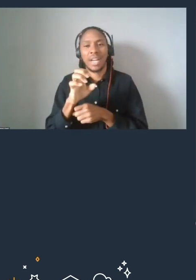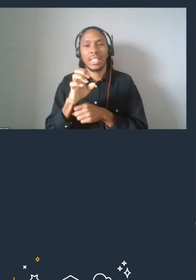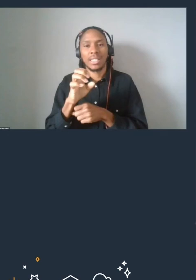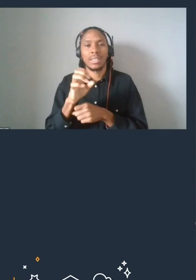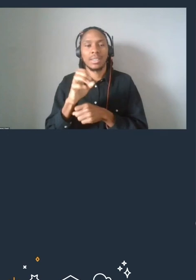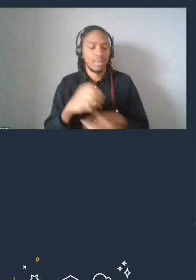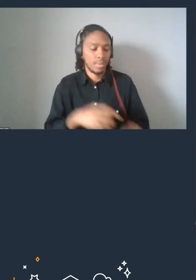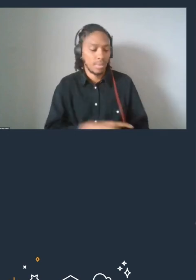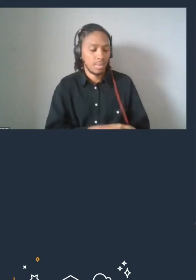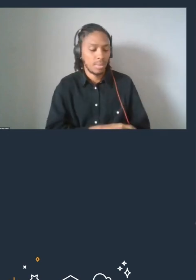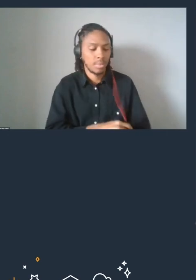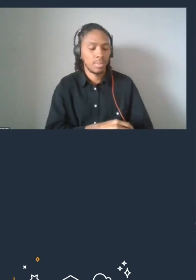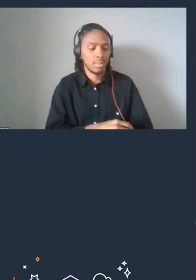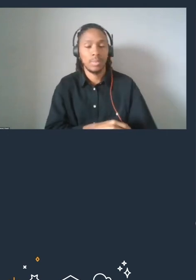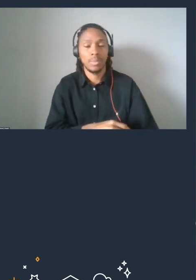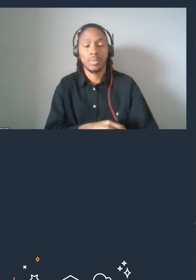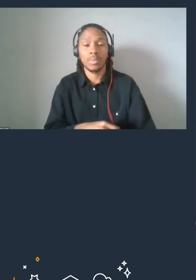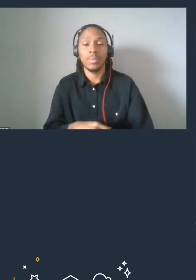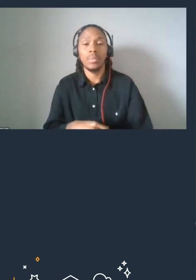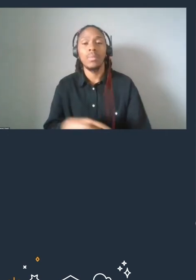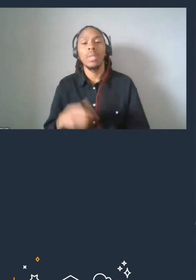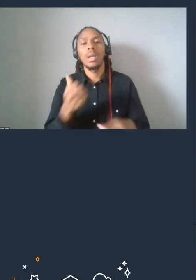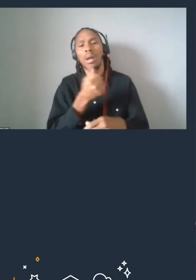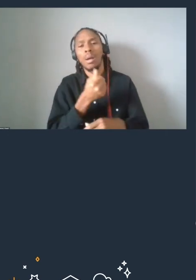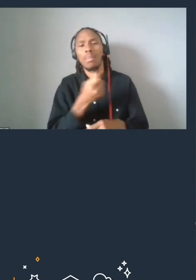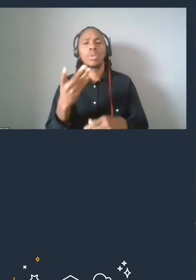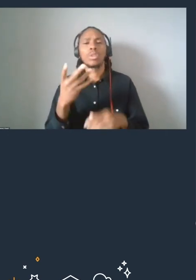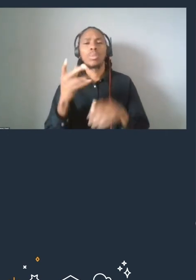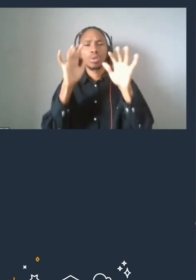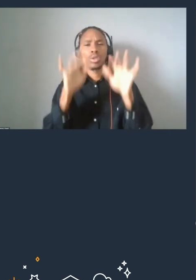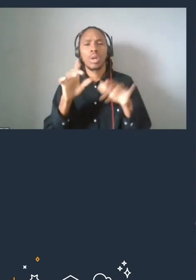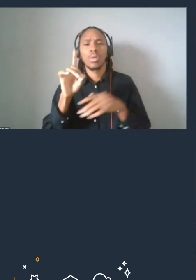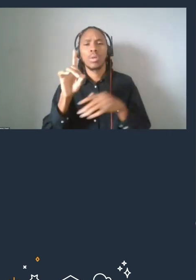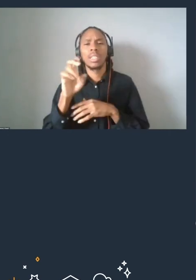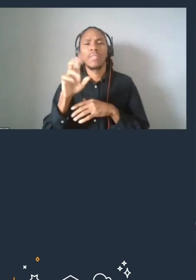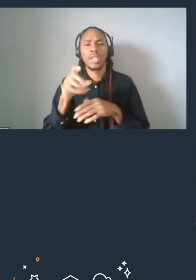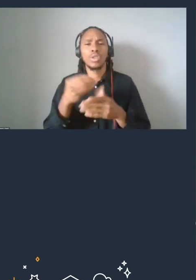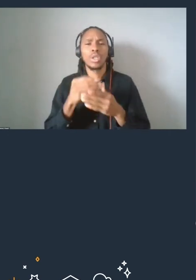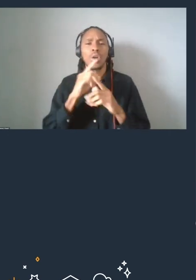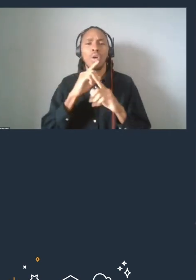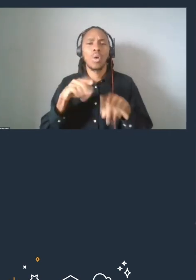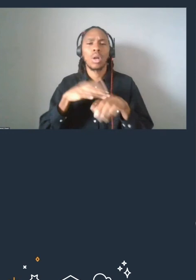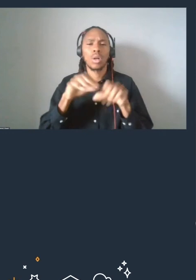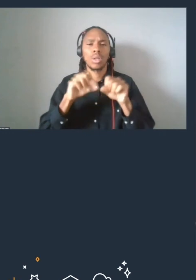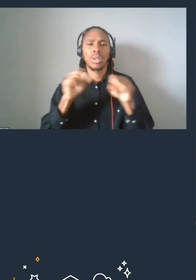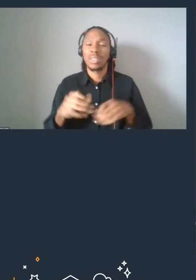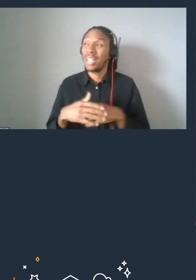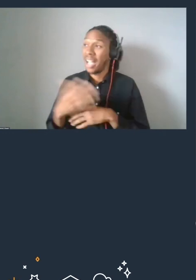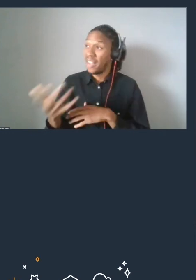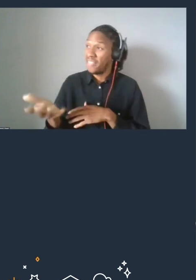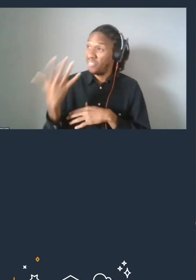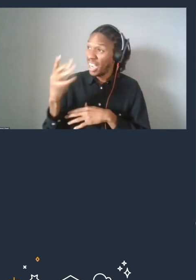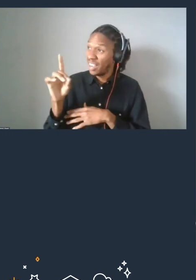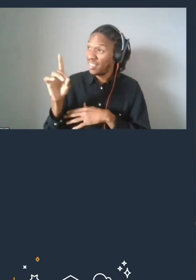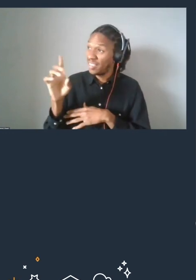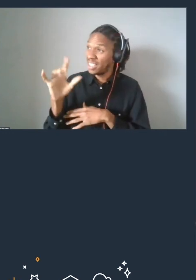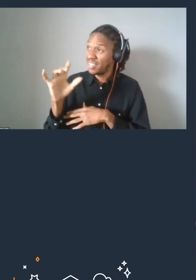But we, yeah, multiple Snow devices, you can order on the console today. Five devices, that's a lot of devices, right? That's a lot. - Yes.